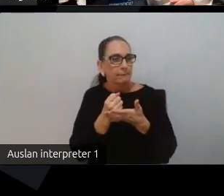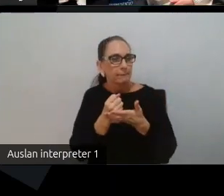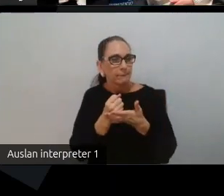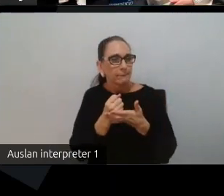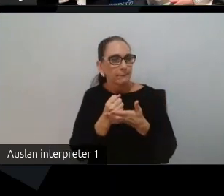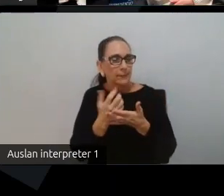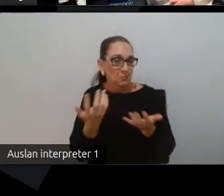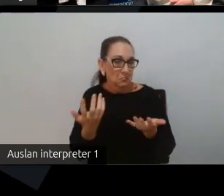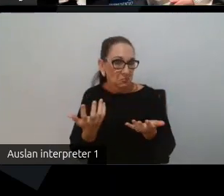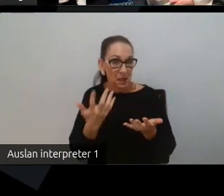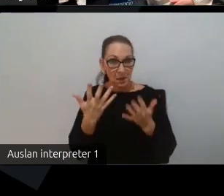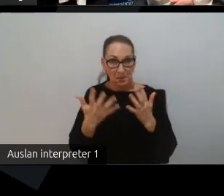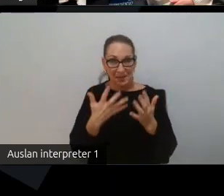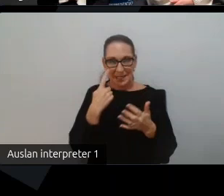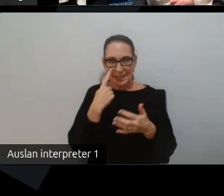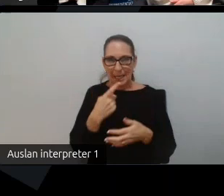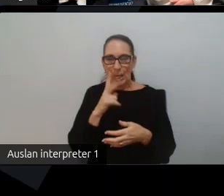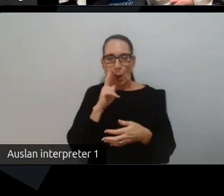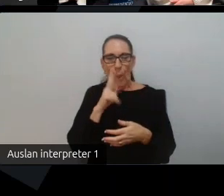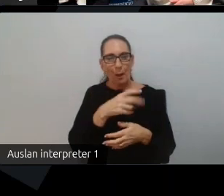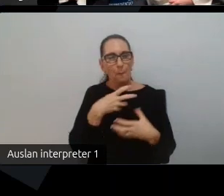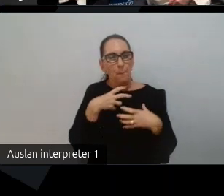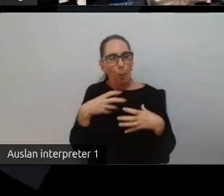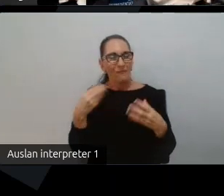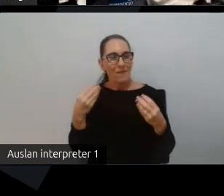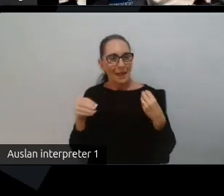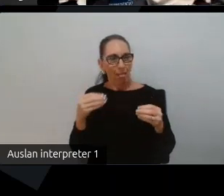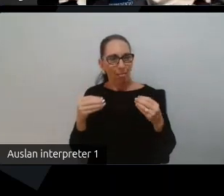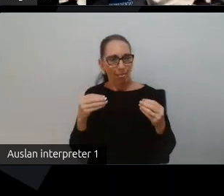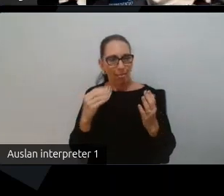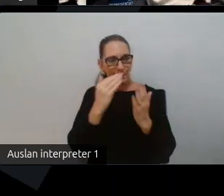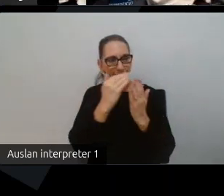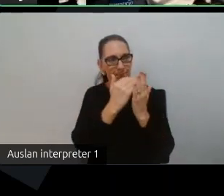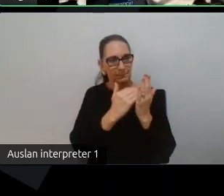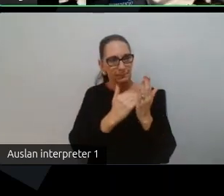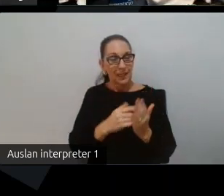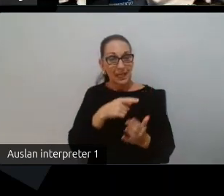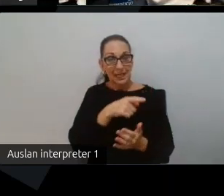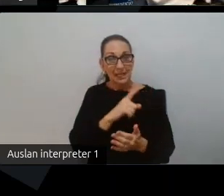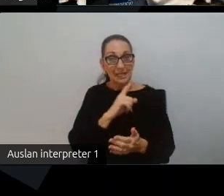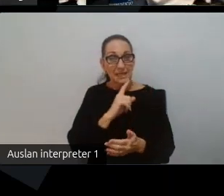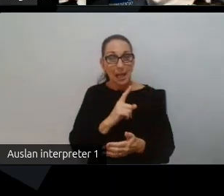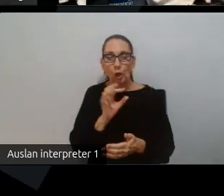obligation is a little bit looser in wording and there's no requirement for a certificate to be